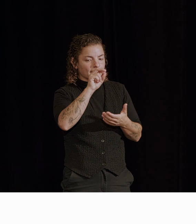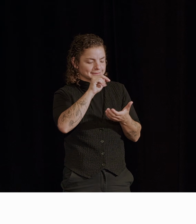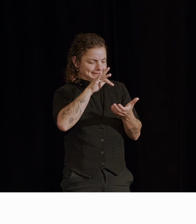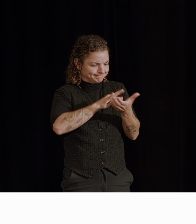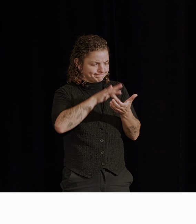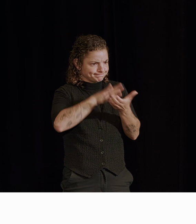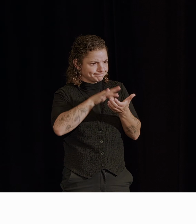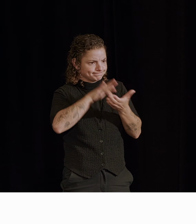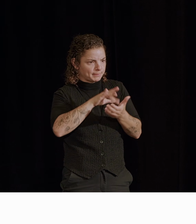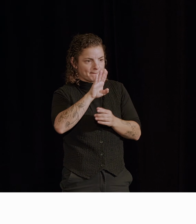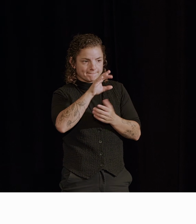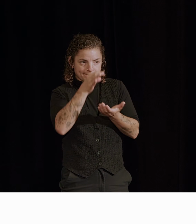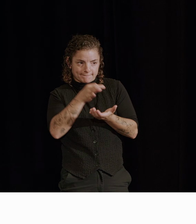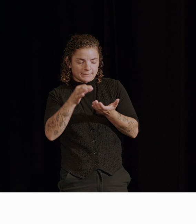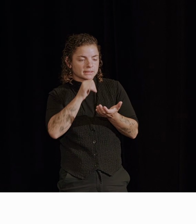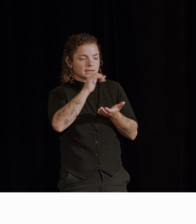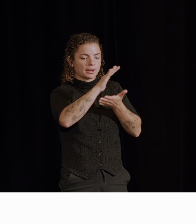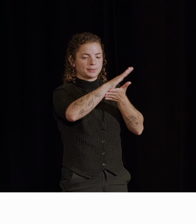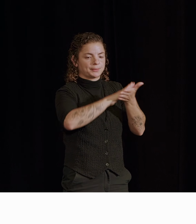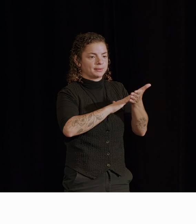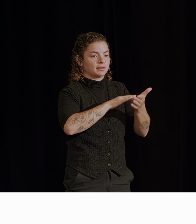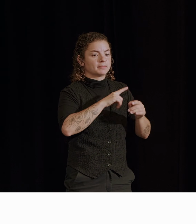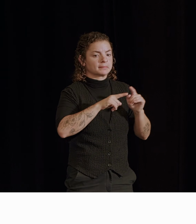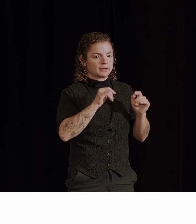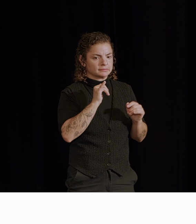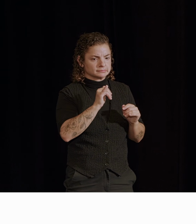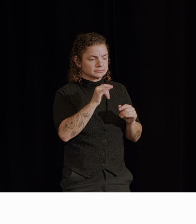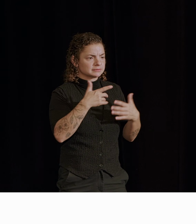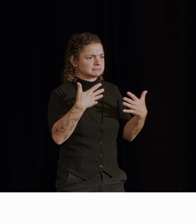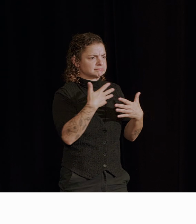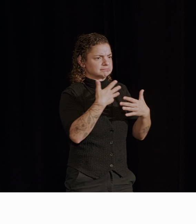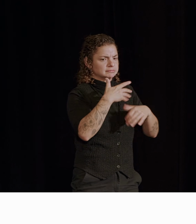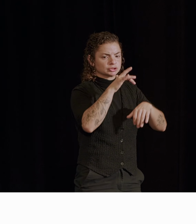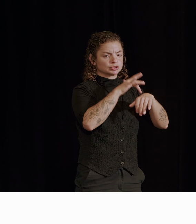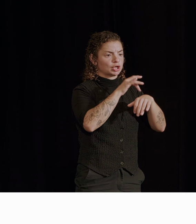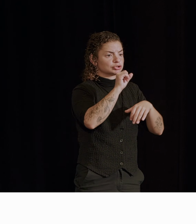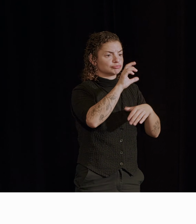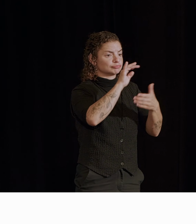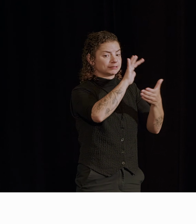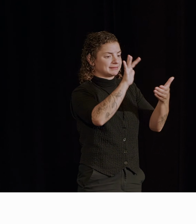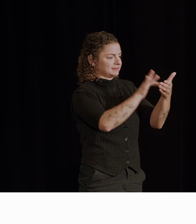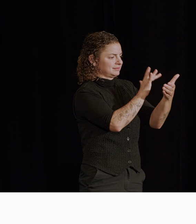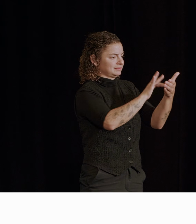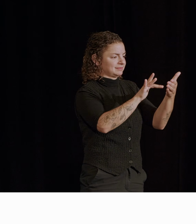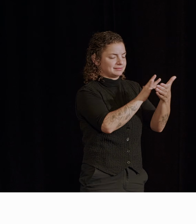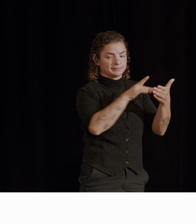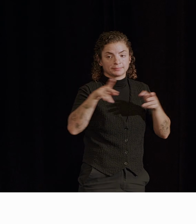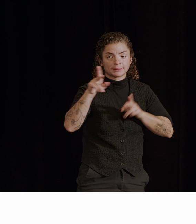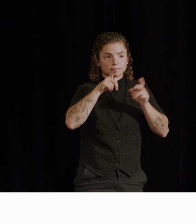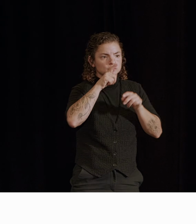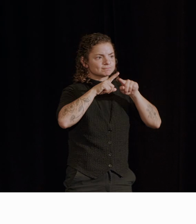But with the 3GS and iterations beyond that, if you take an iPhone, you take it out of the box,